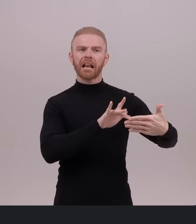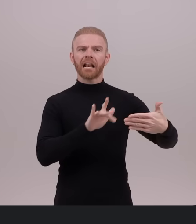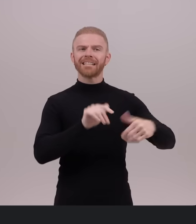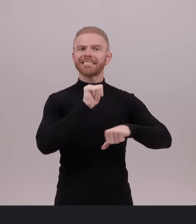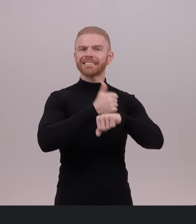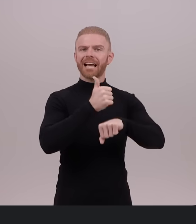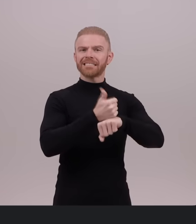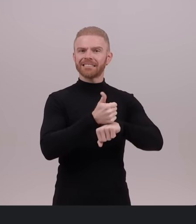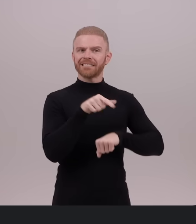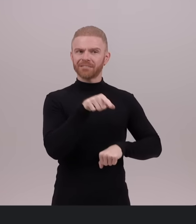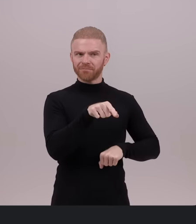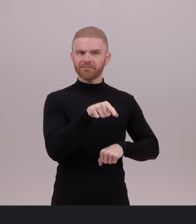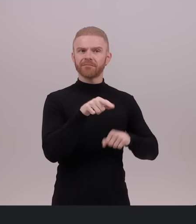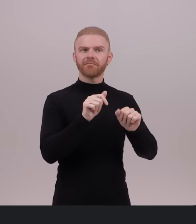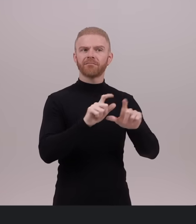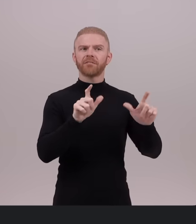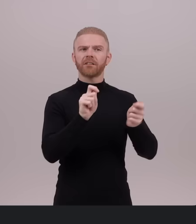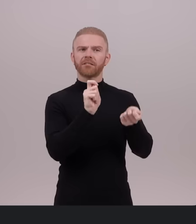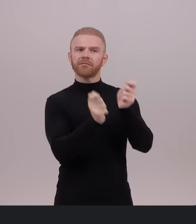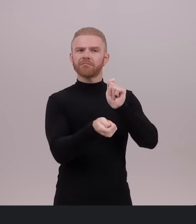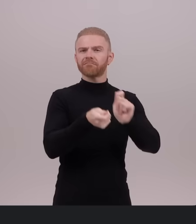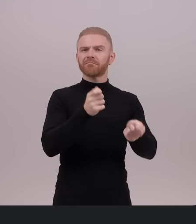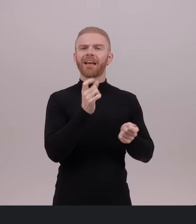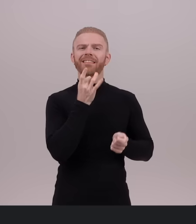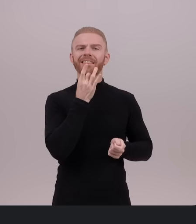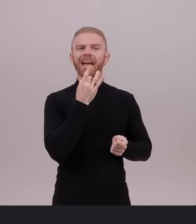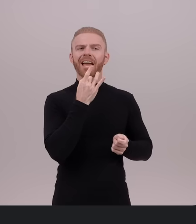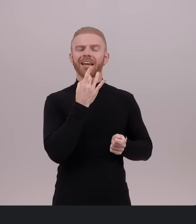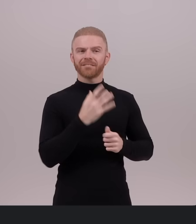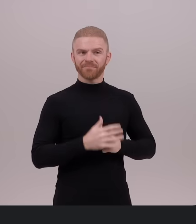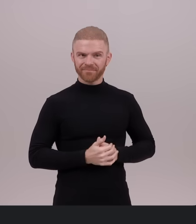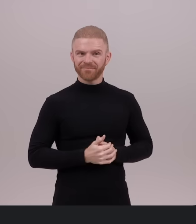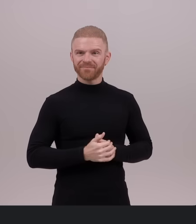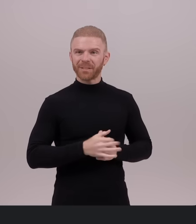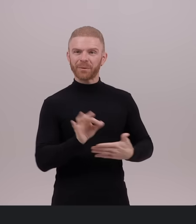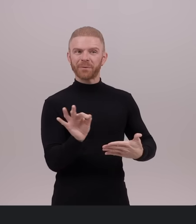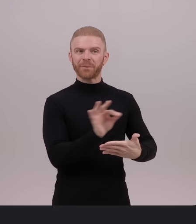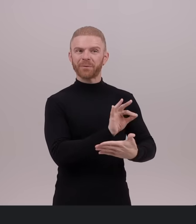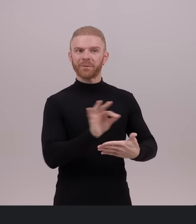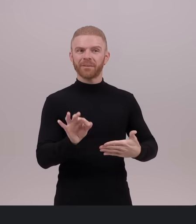And change the ambient lighting just by pulling the sliders. And you know what?